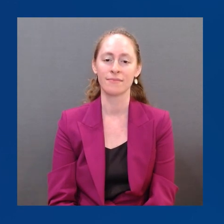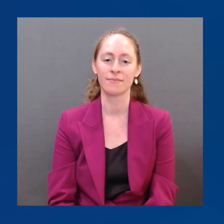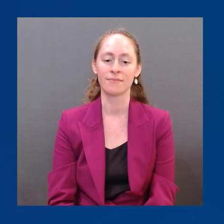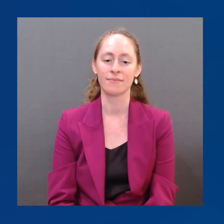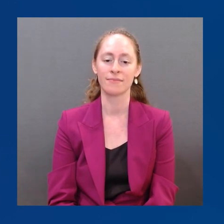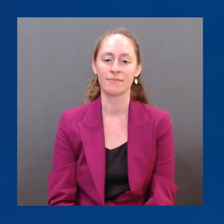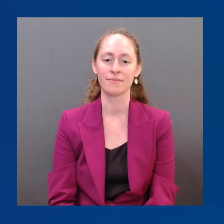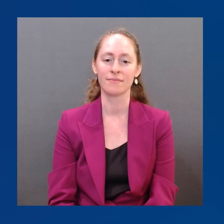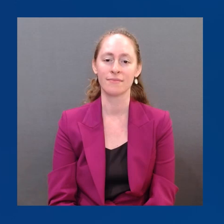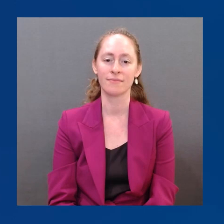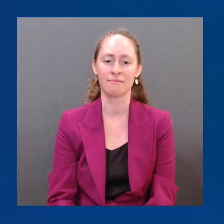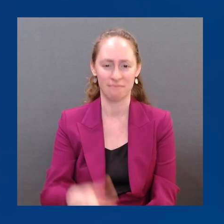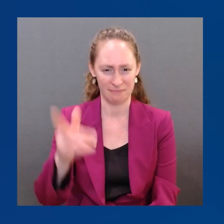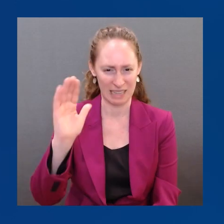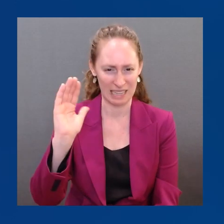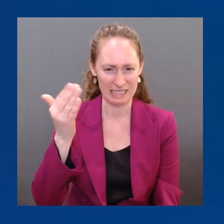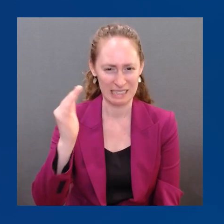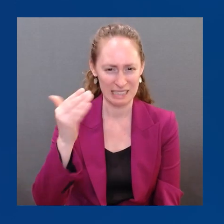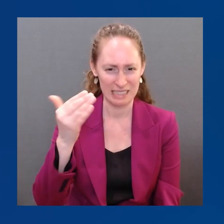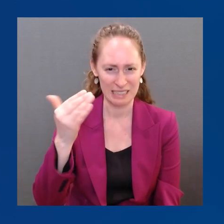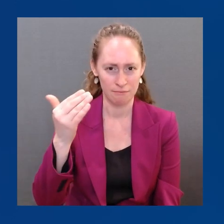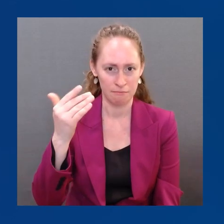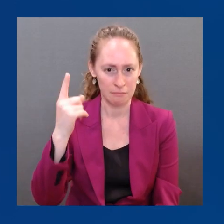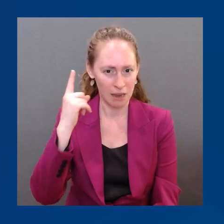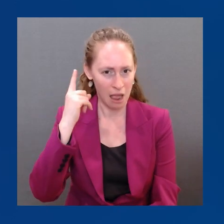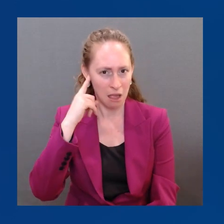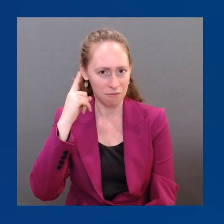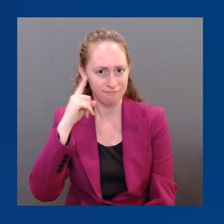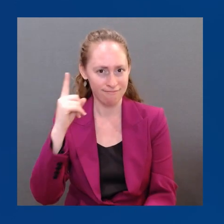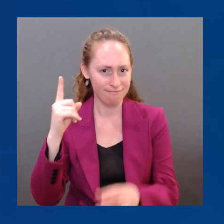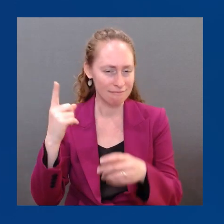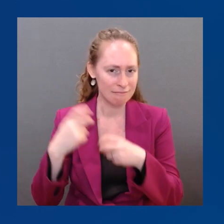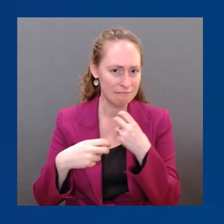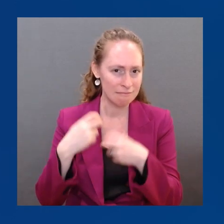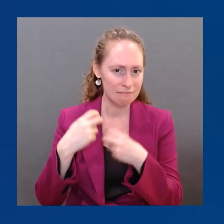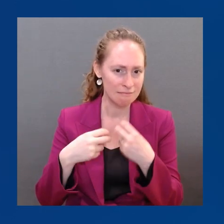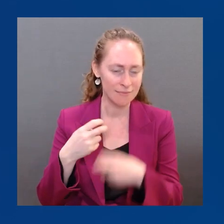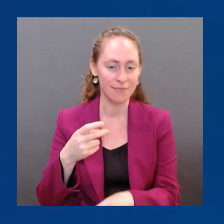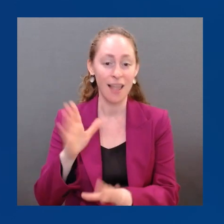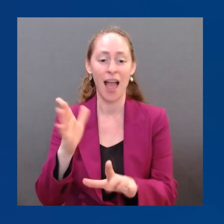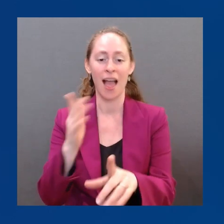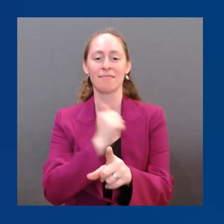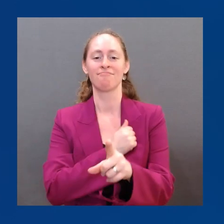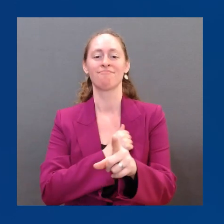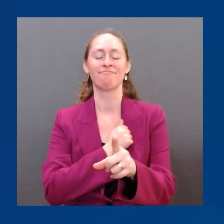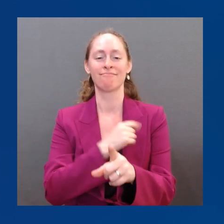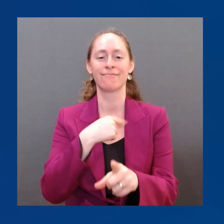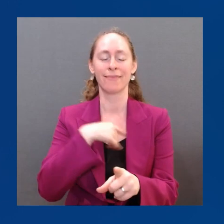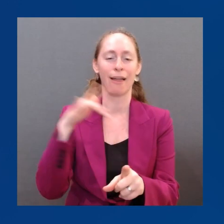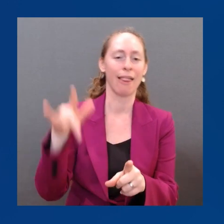We don't hear anything. The Press: Ah, sorry about that. I'm muted on my computer. Sorry about that. Thanks for taking my question.